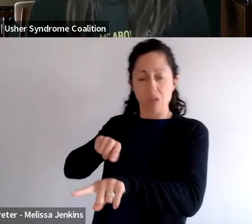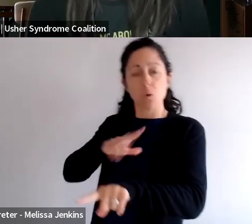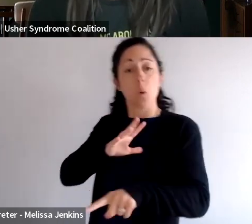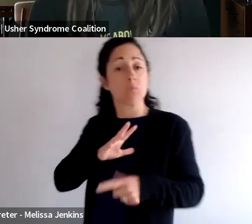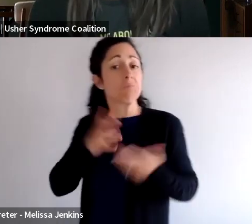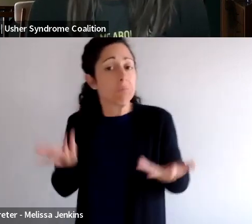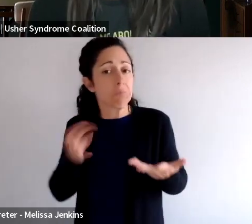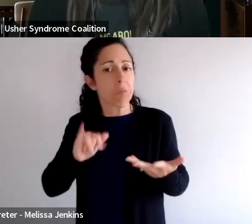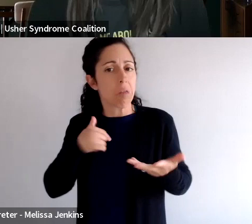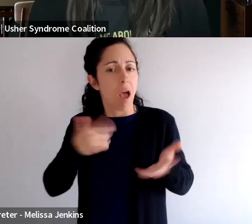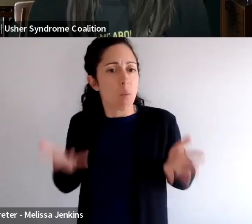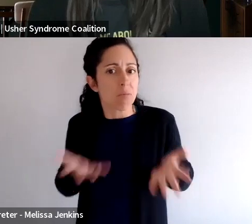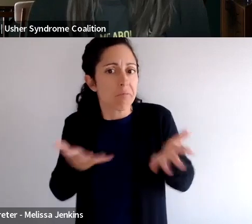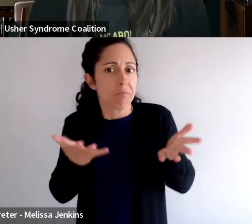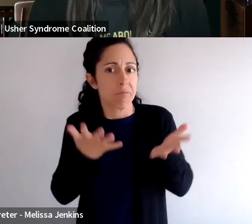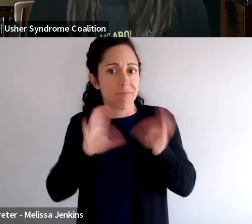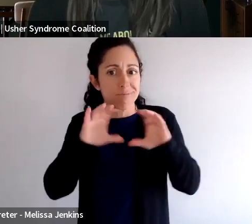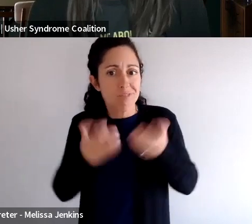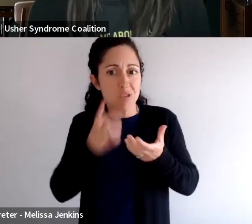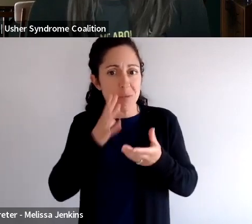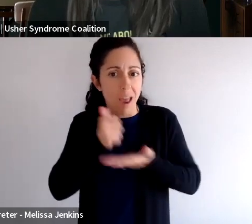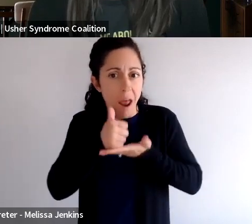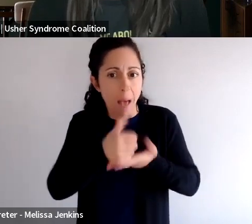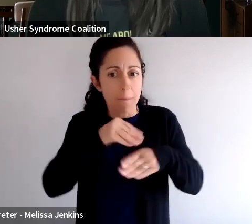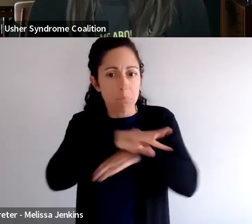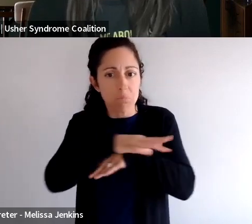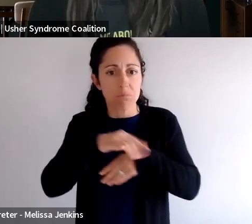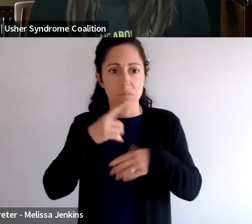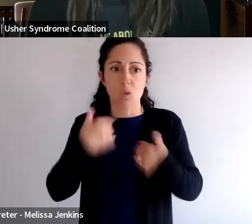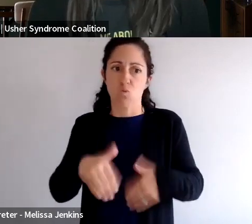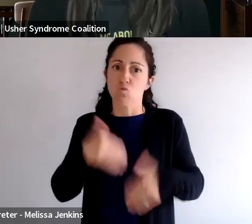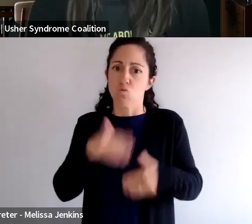able to help that and I think that's probably the biggest power to researchers in terms of measuring